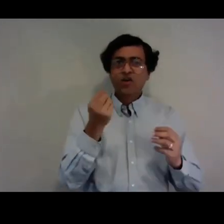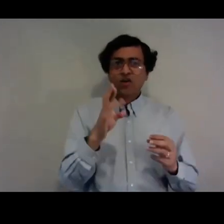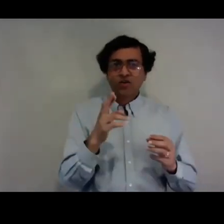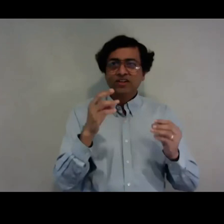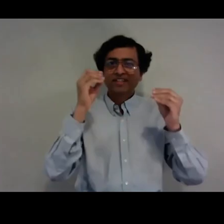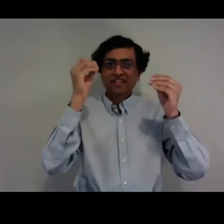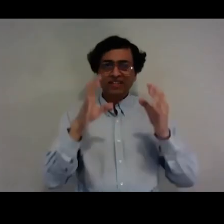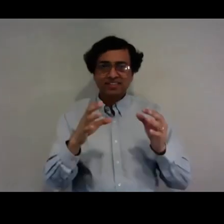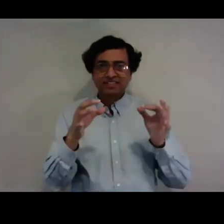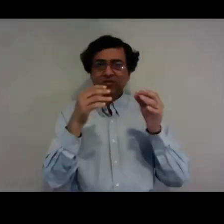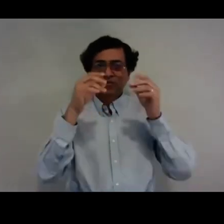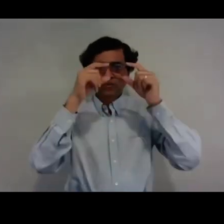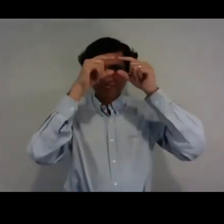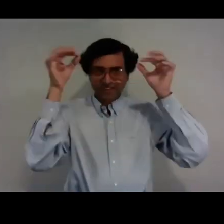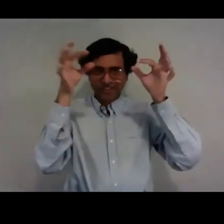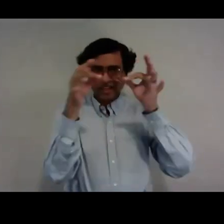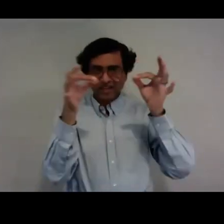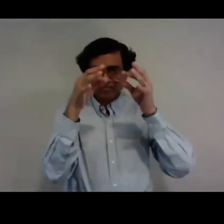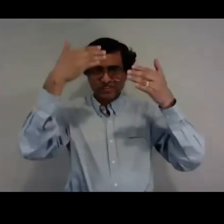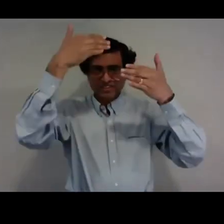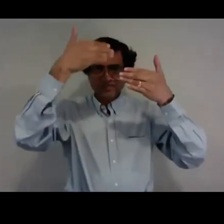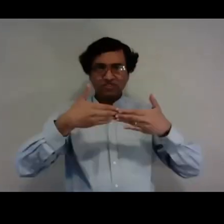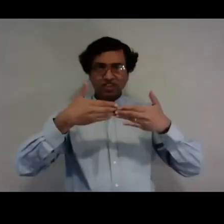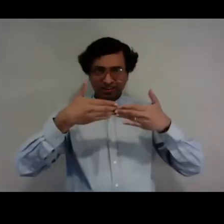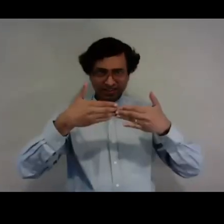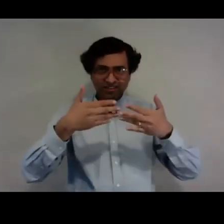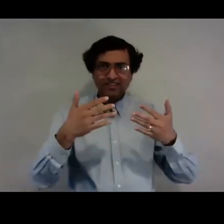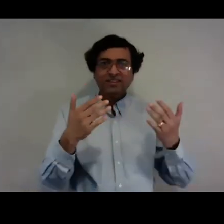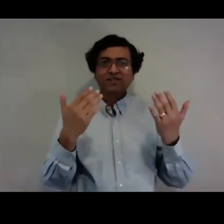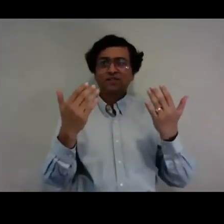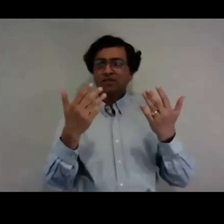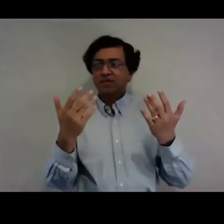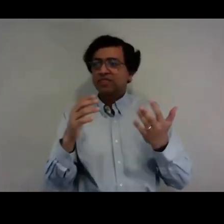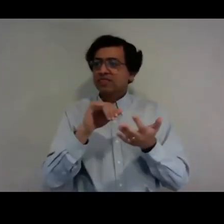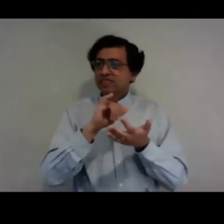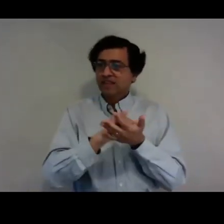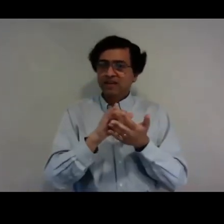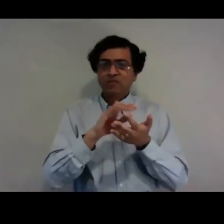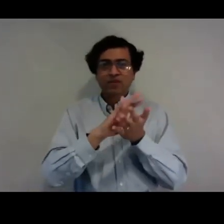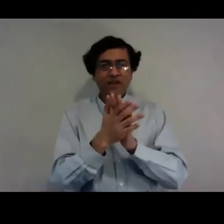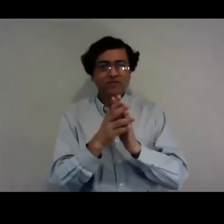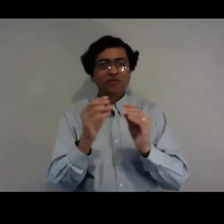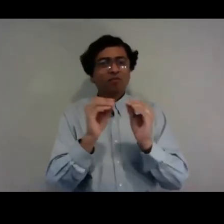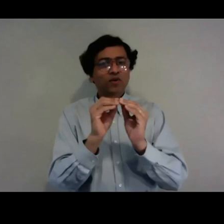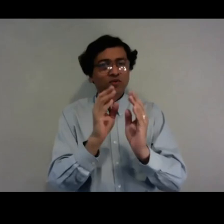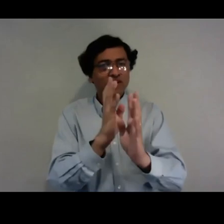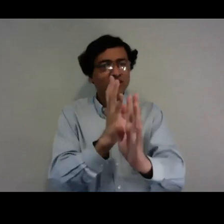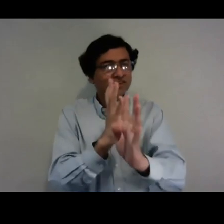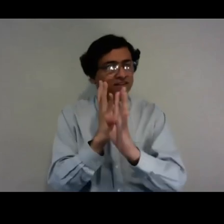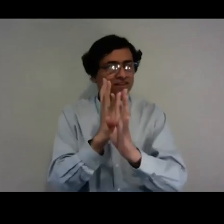But if you have a teacher who signs, that's a direct way of doing this. Or the teacher, as we saw the example earlier, the